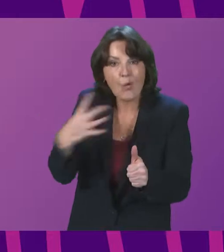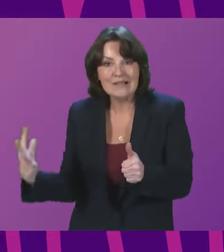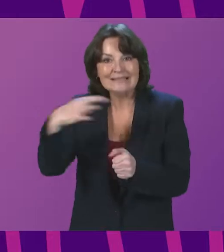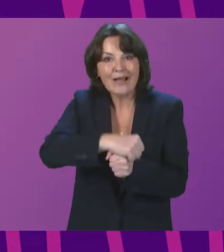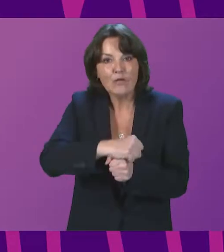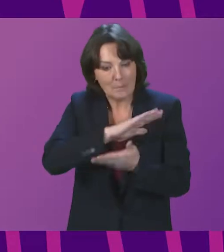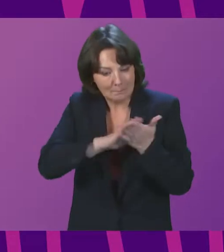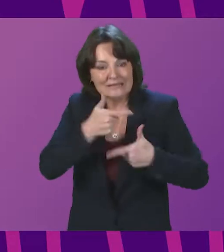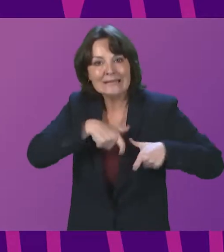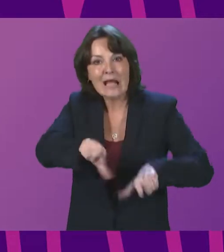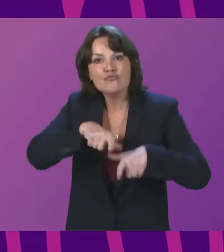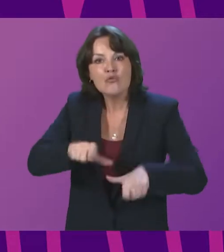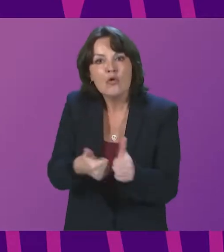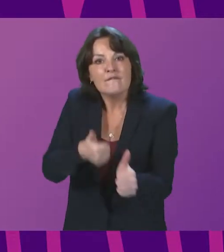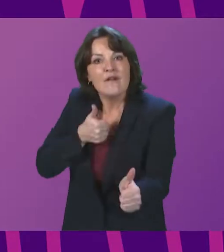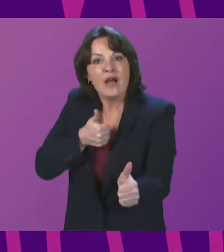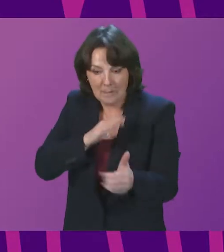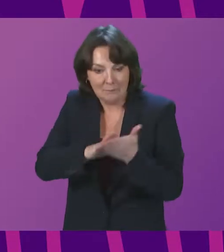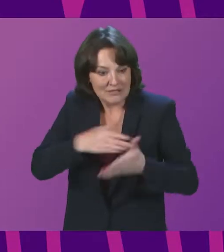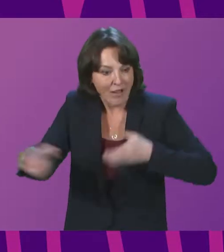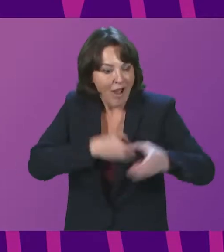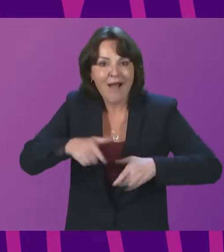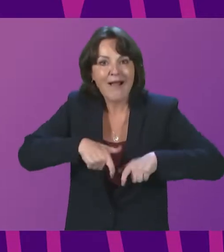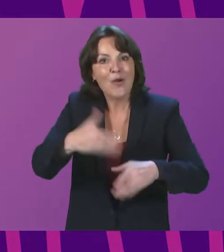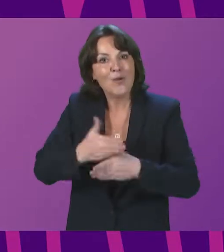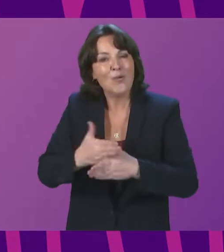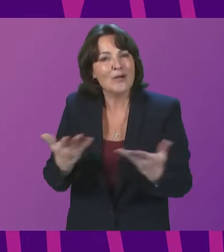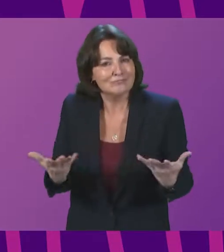maintained the Uddingston operation and continued to employ every worker there.